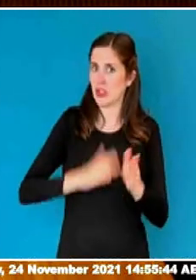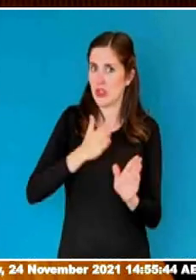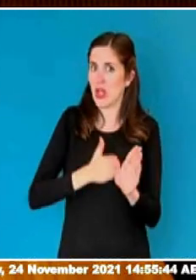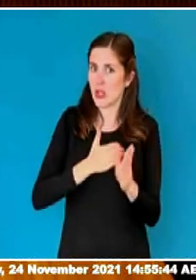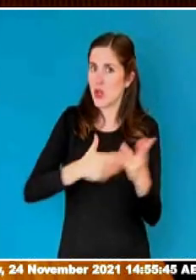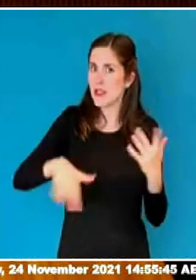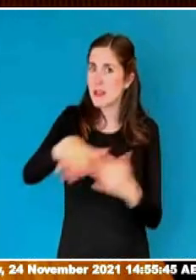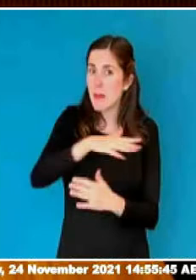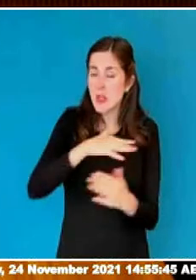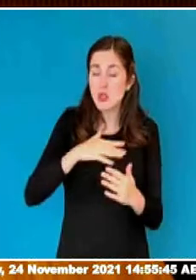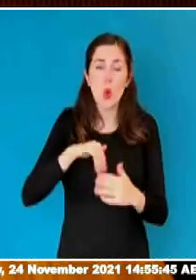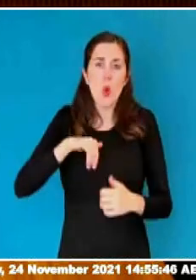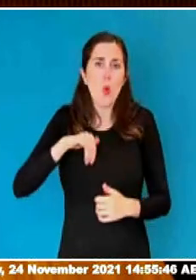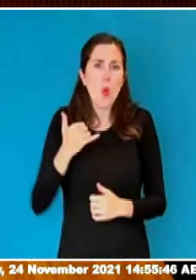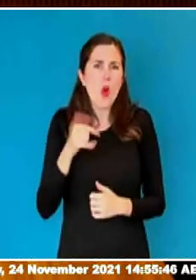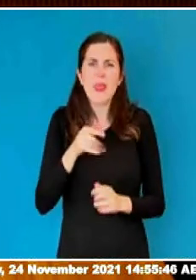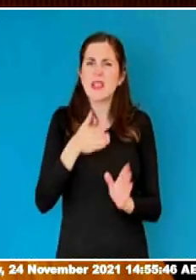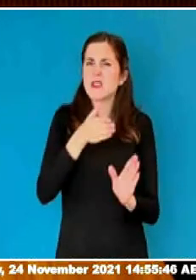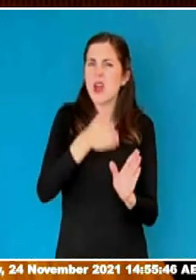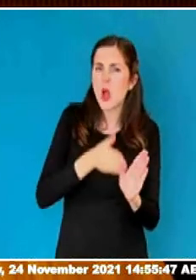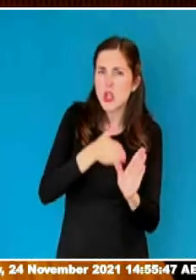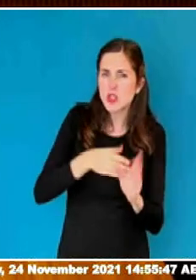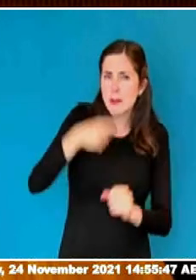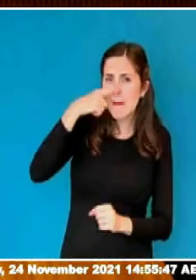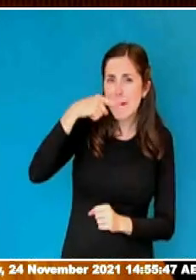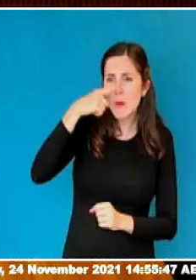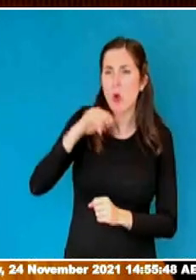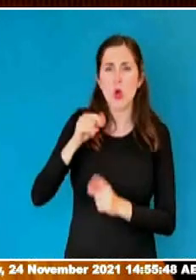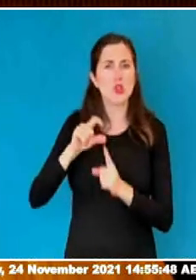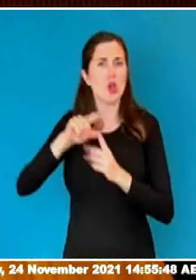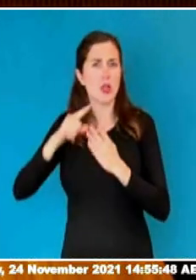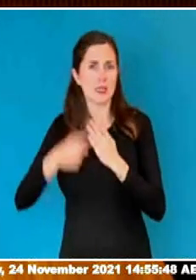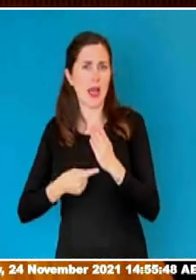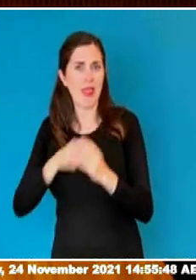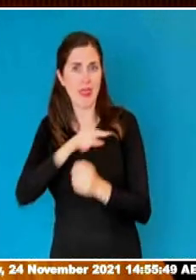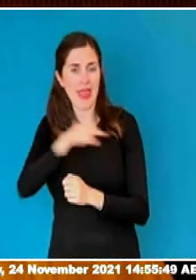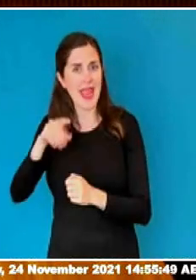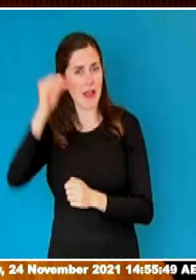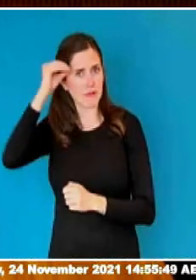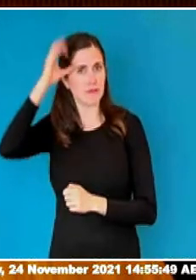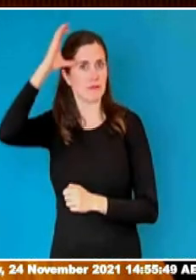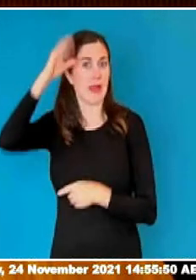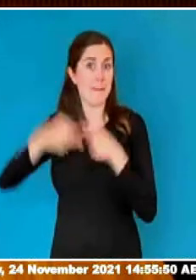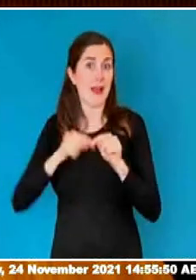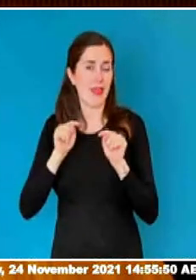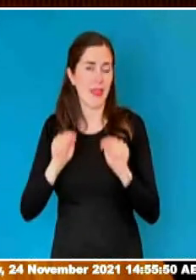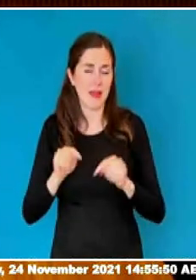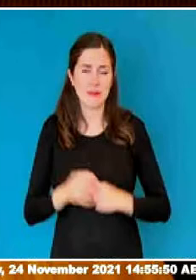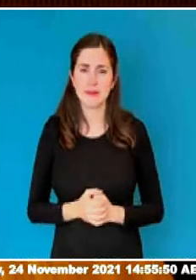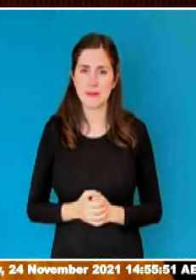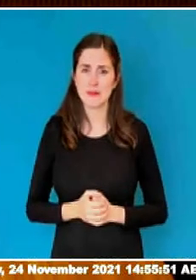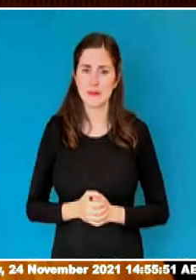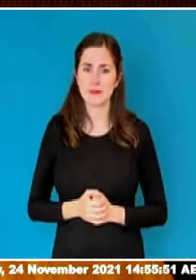identification and prevention of psychosocial hazards and risks. In terms of ---